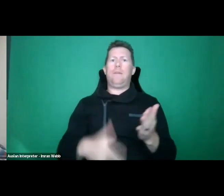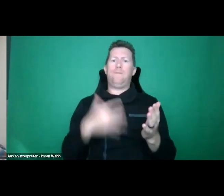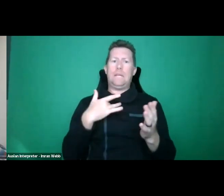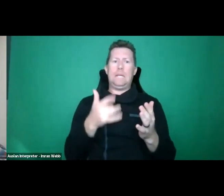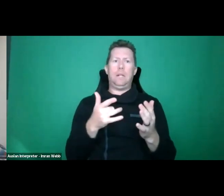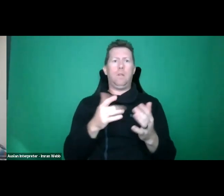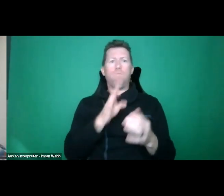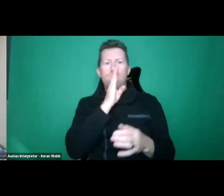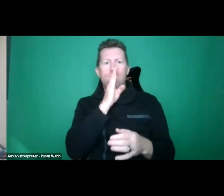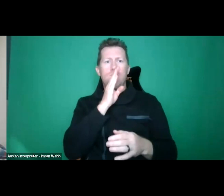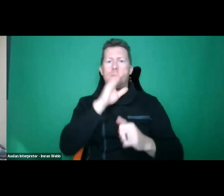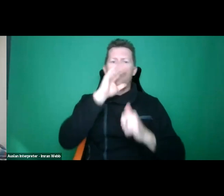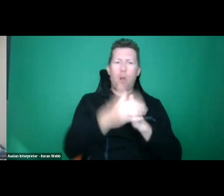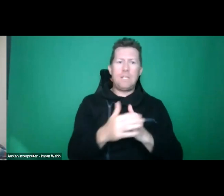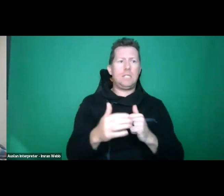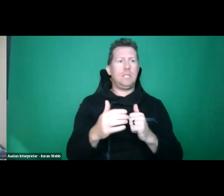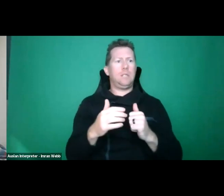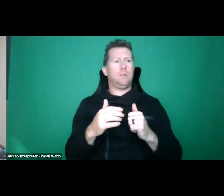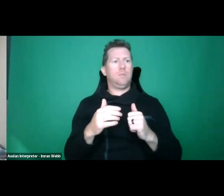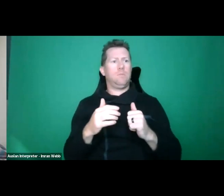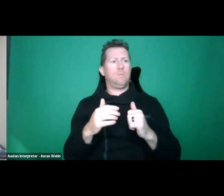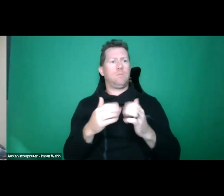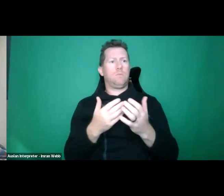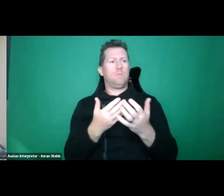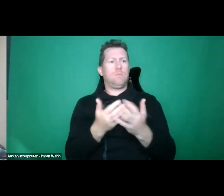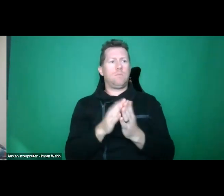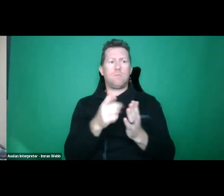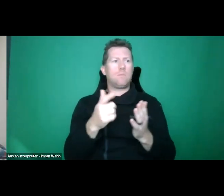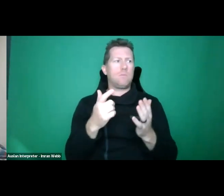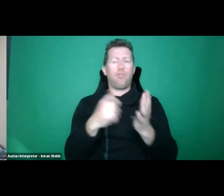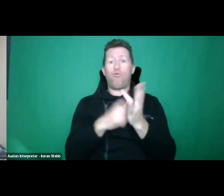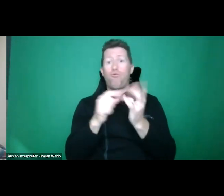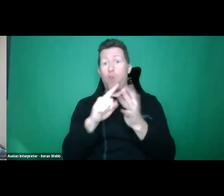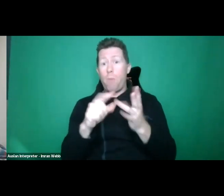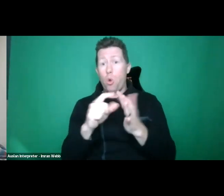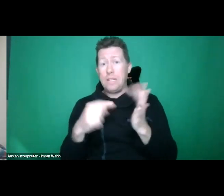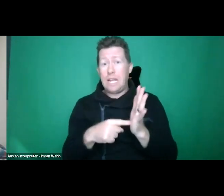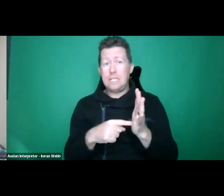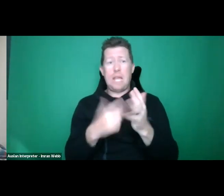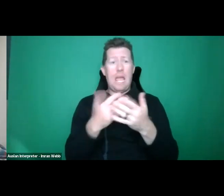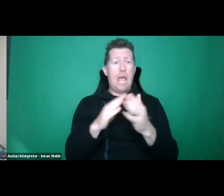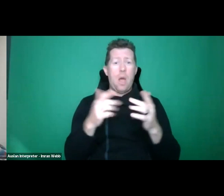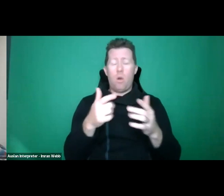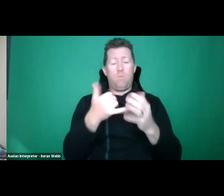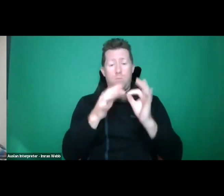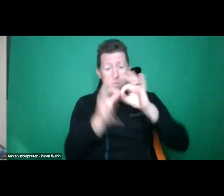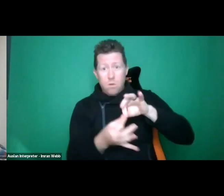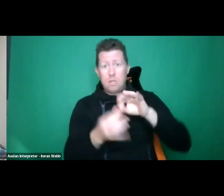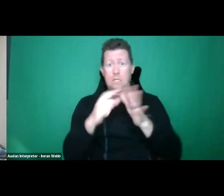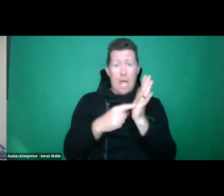misuse of data for purposes of monitoring or enforcement, robodebt misinterpretation of data which might lead to poor